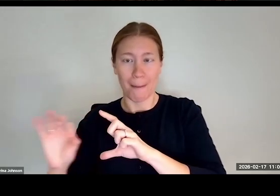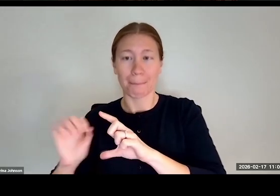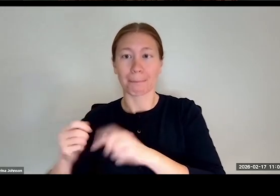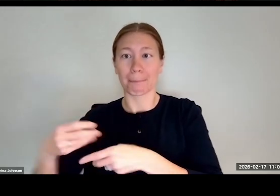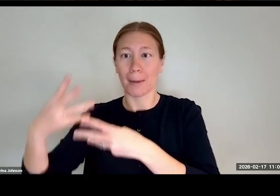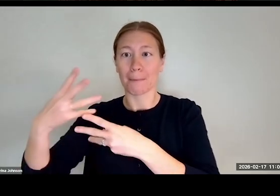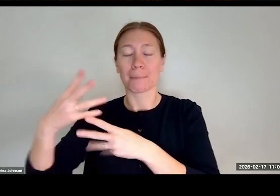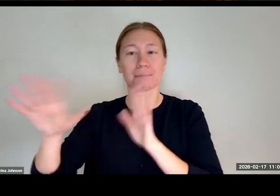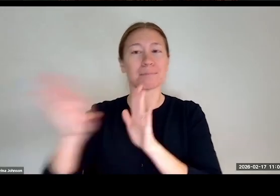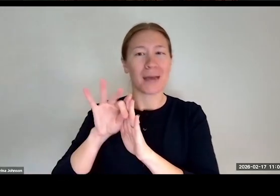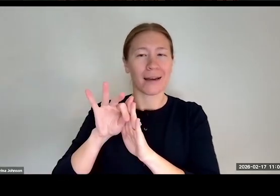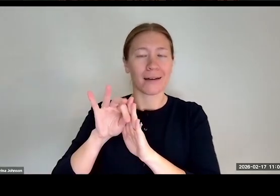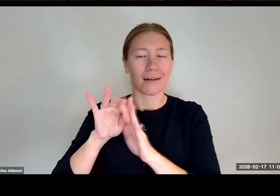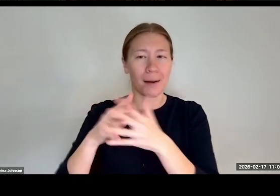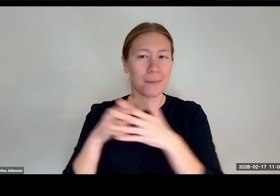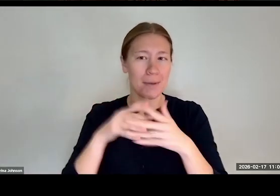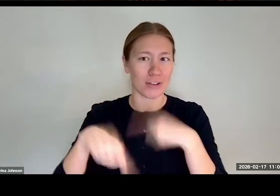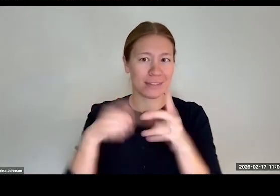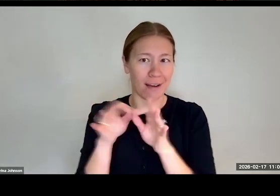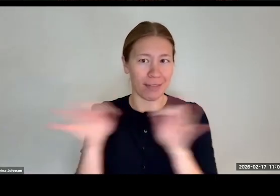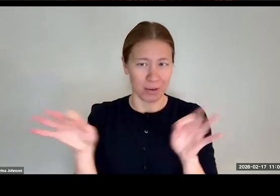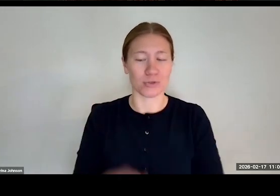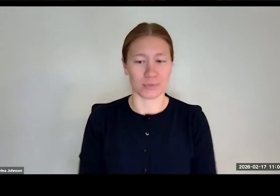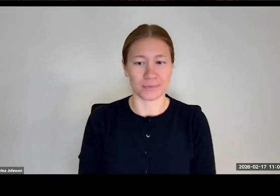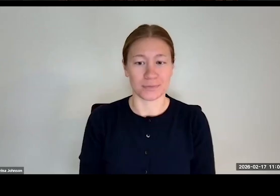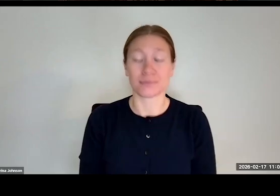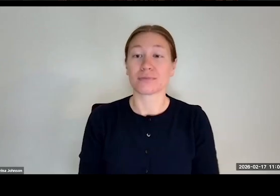interpretation button. We also have CART transcription